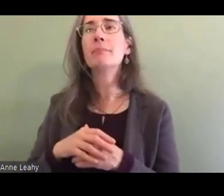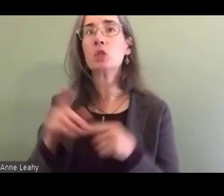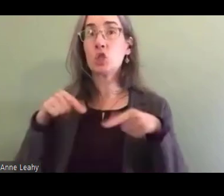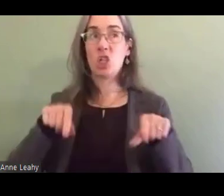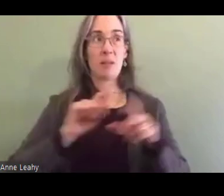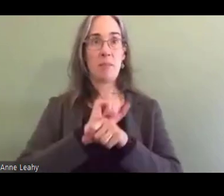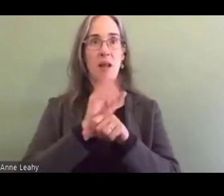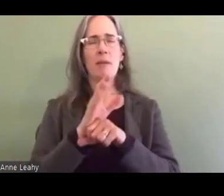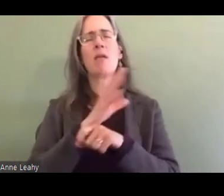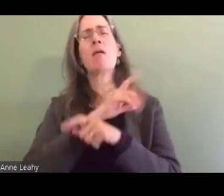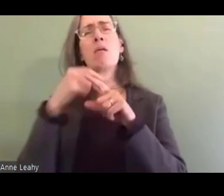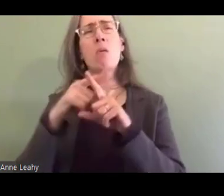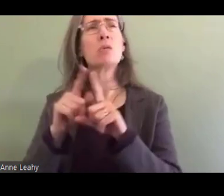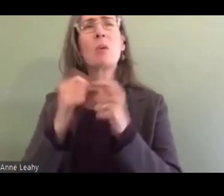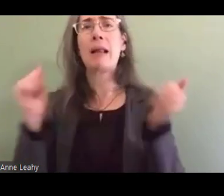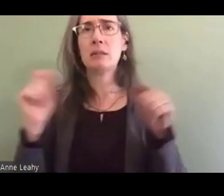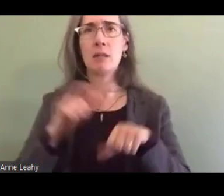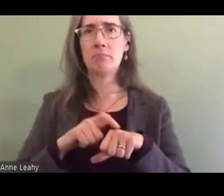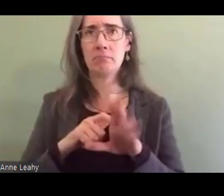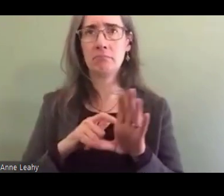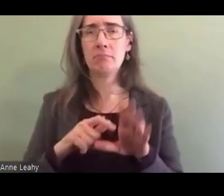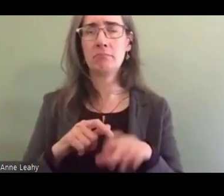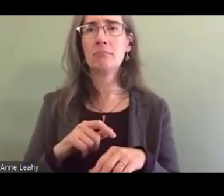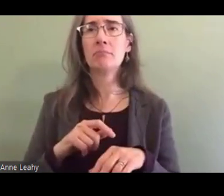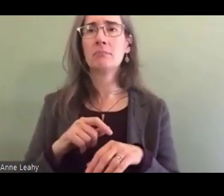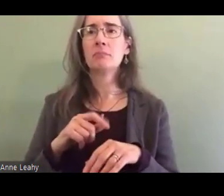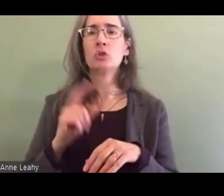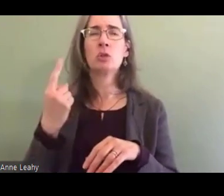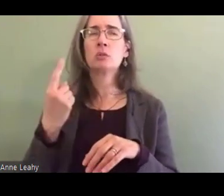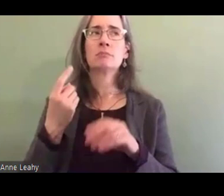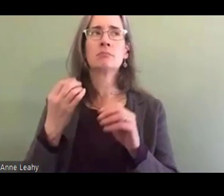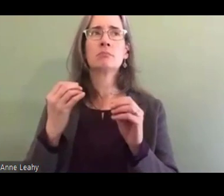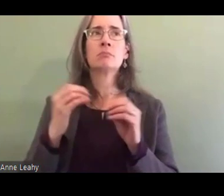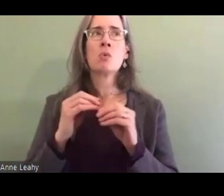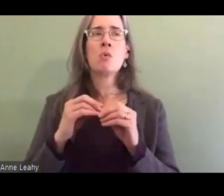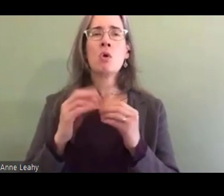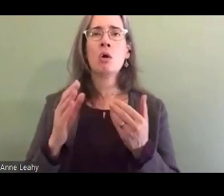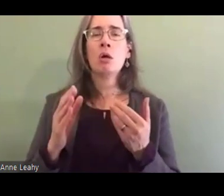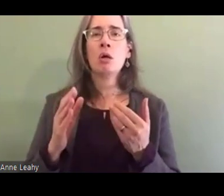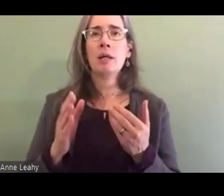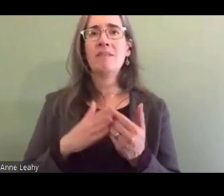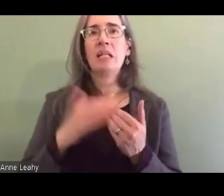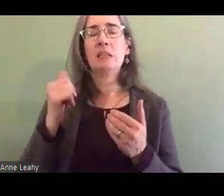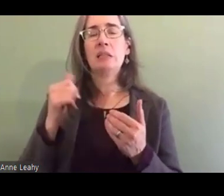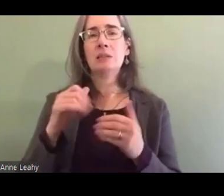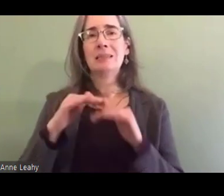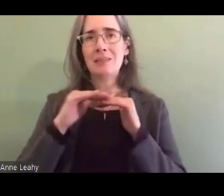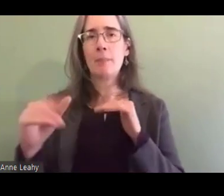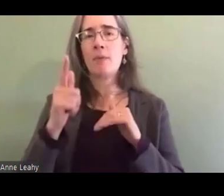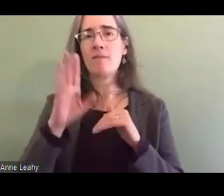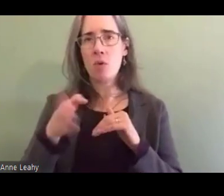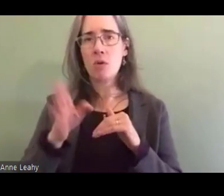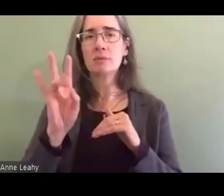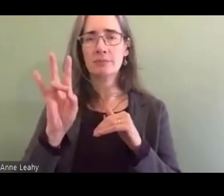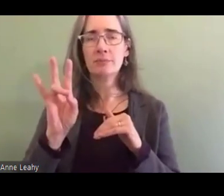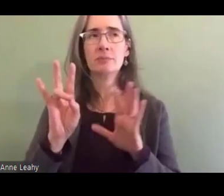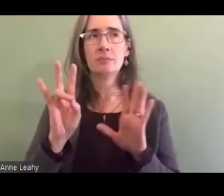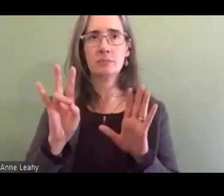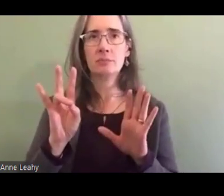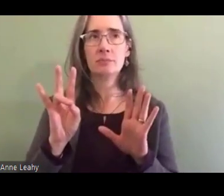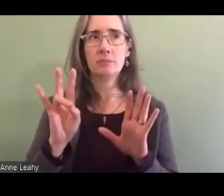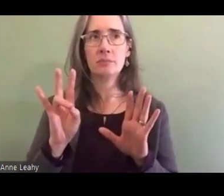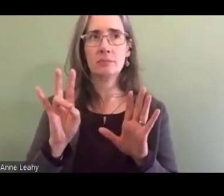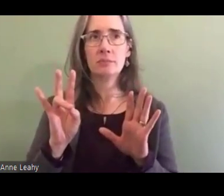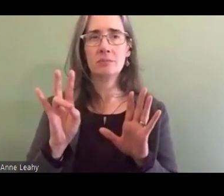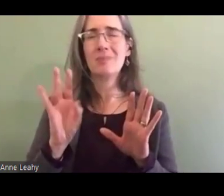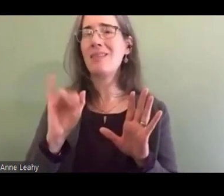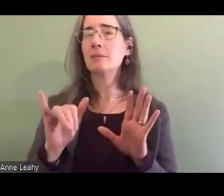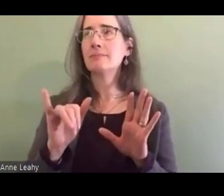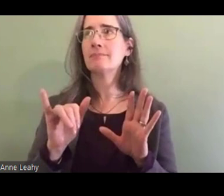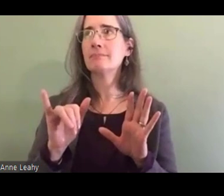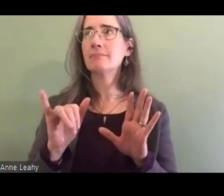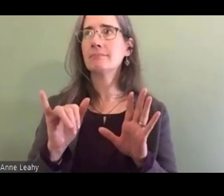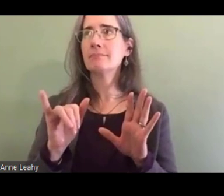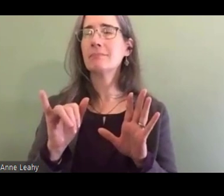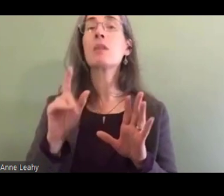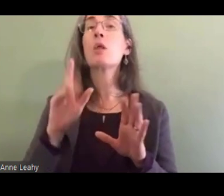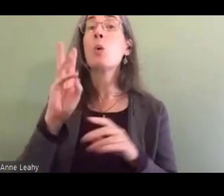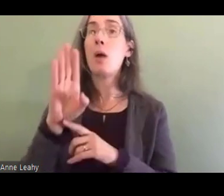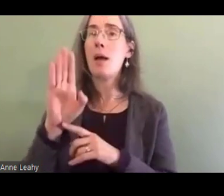during the pandemic, but also at any time. It is a more convenient stable 24 hour. It is ‑‑ the web is patient,